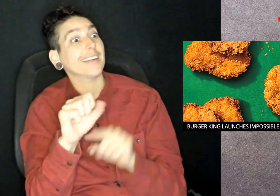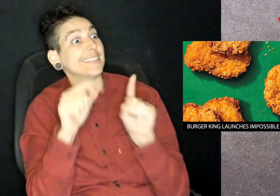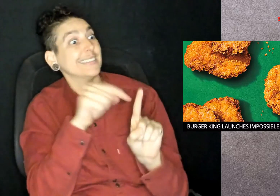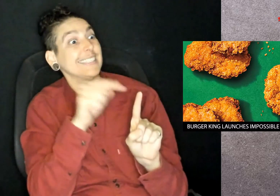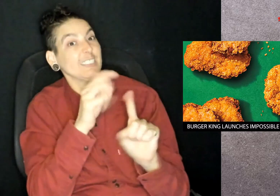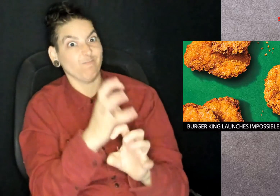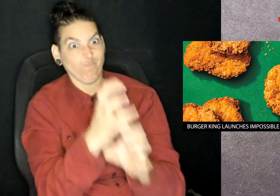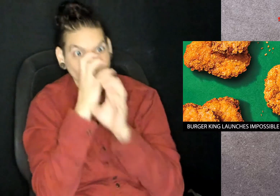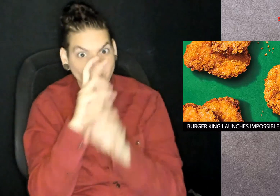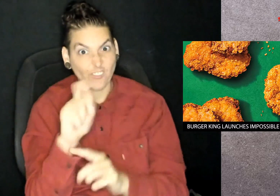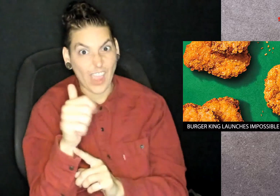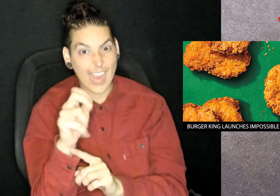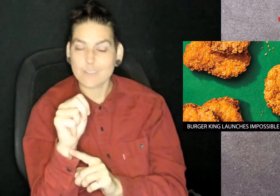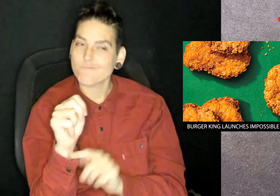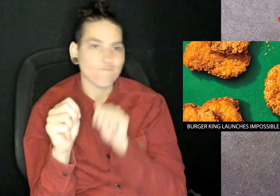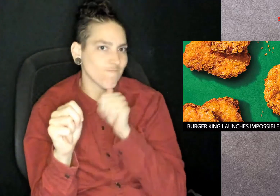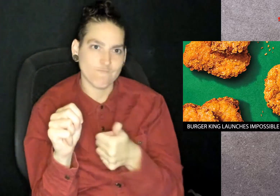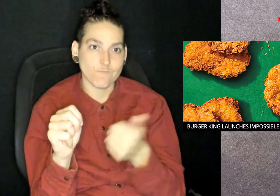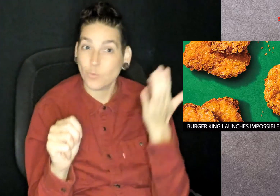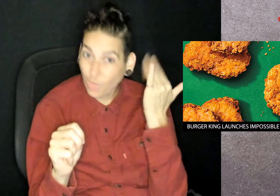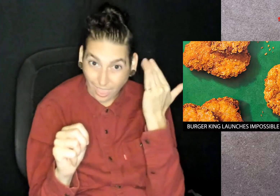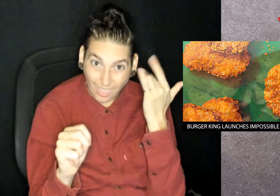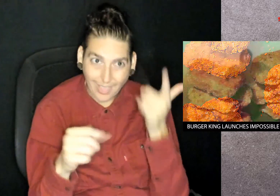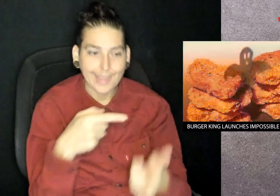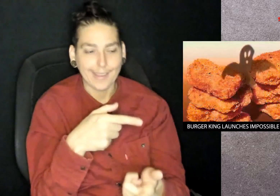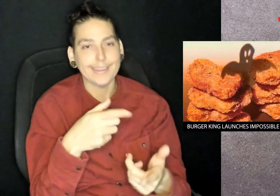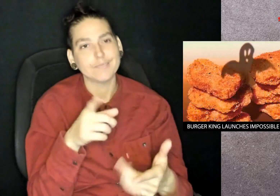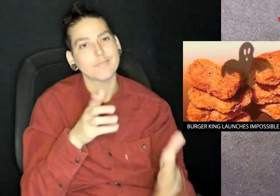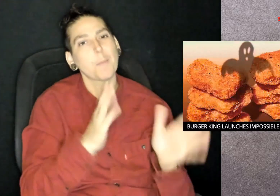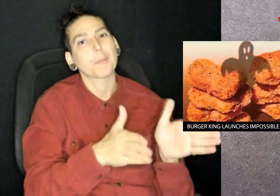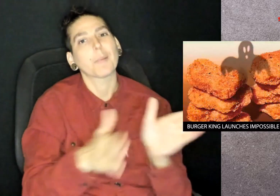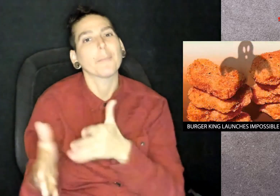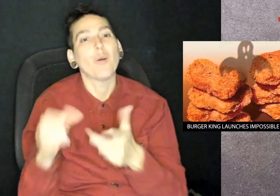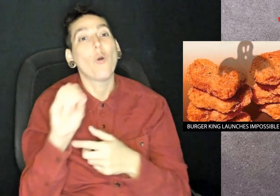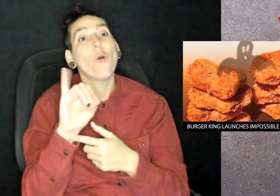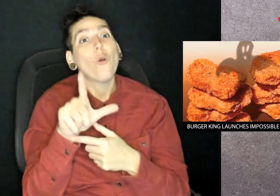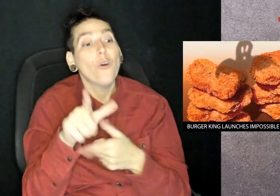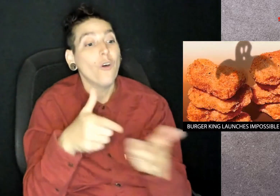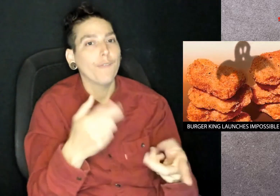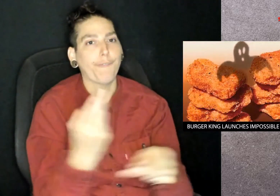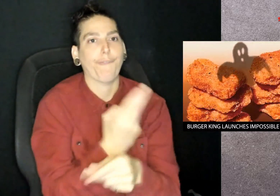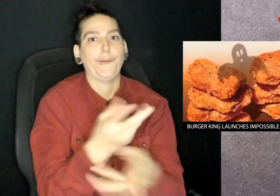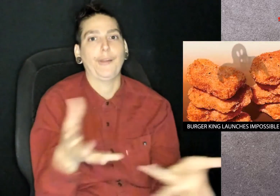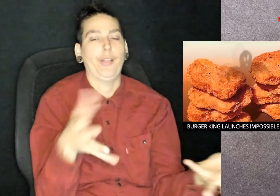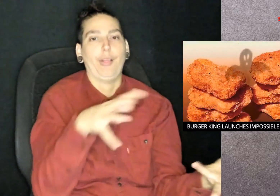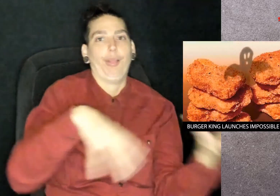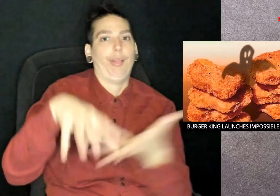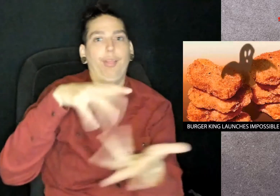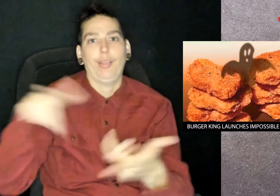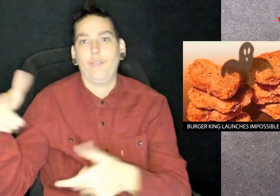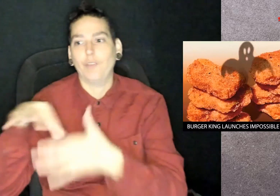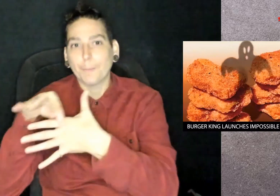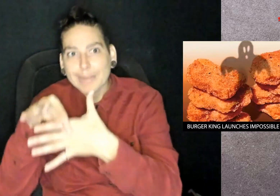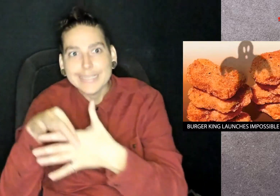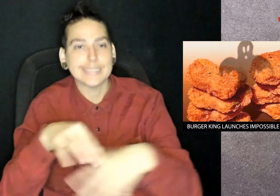nuggets aren't strictly vegan because they are prepared in oil used for meat and cheese